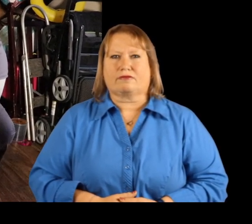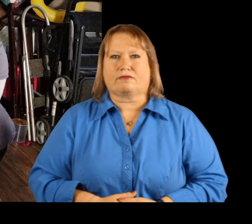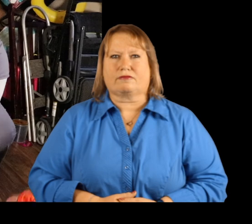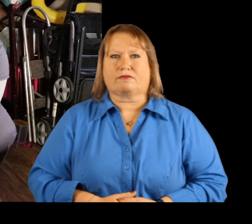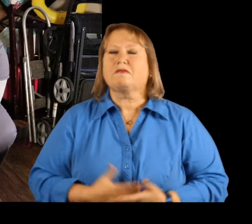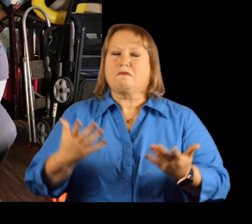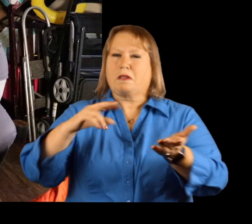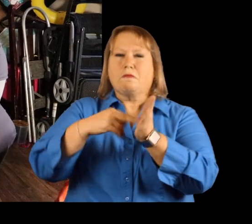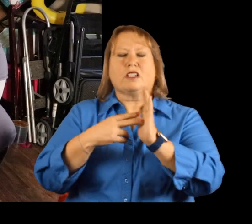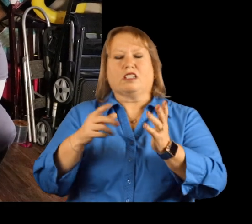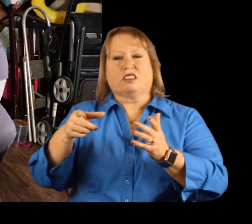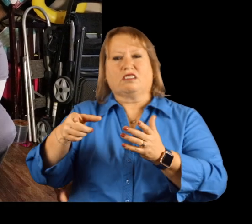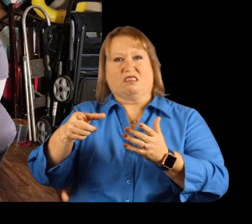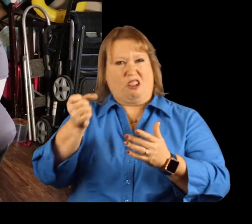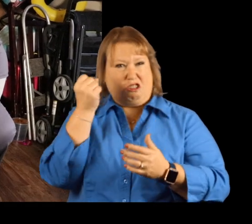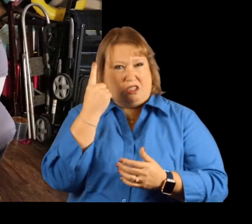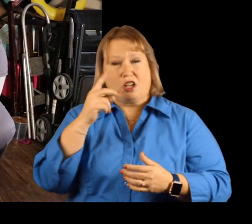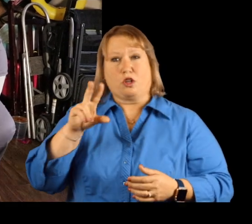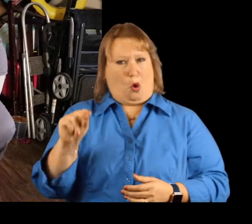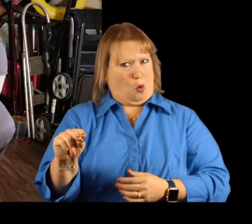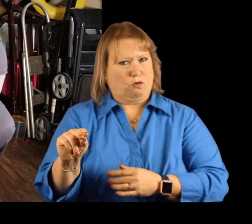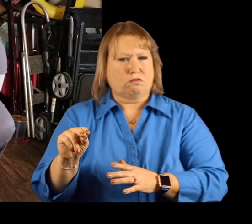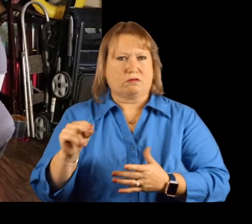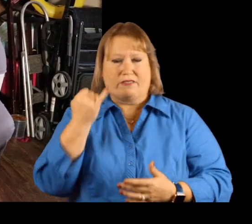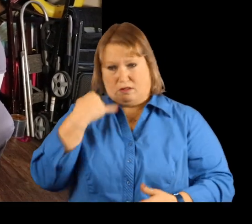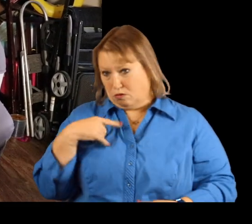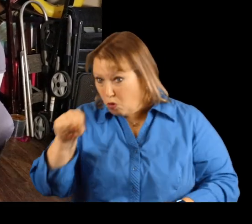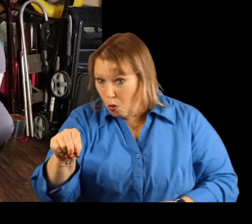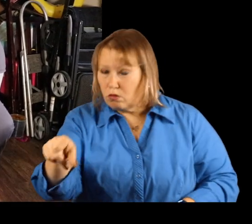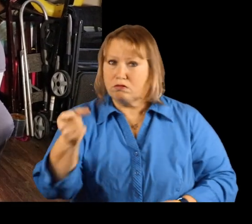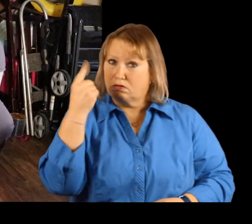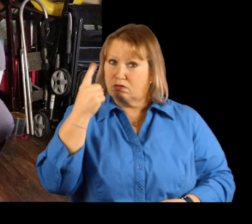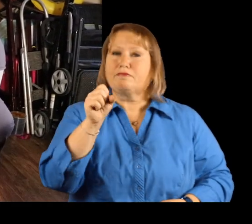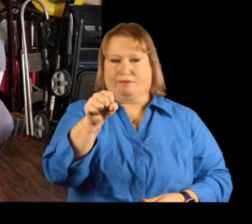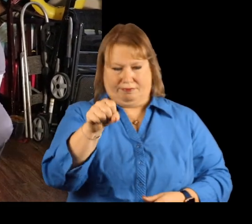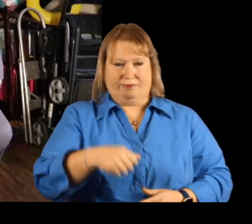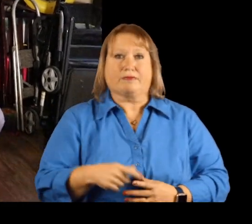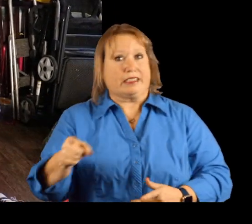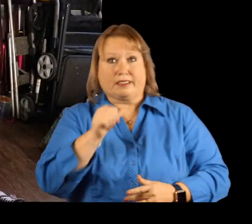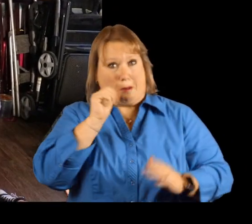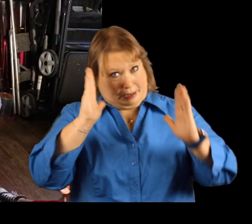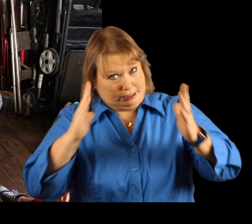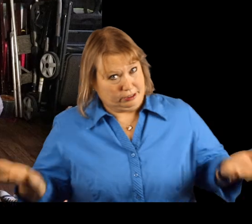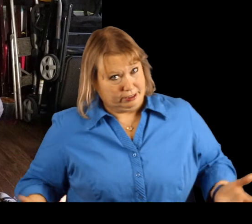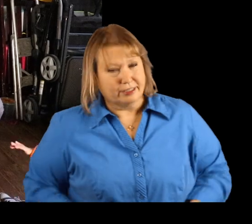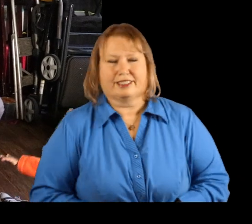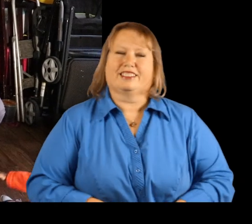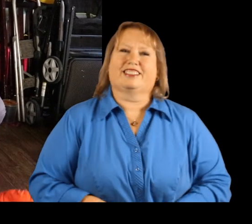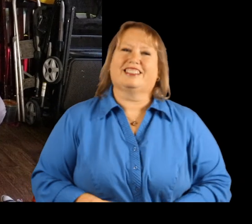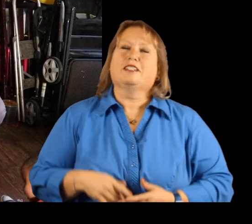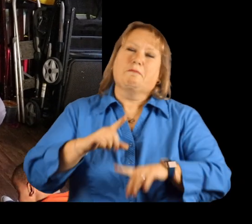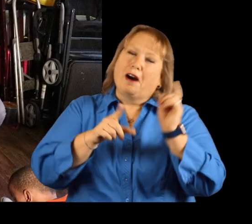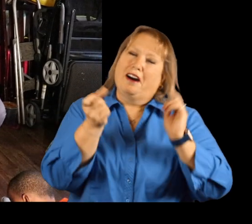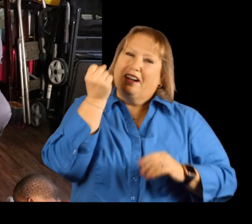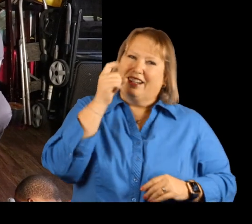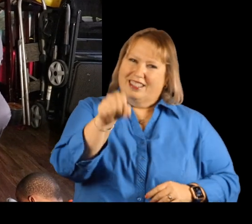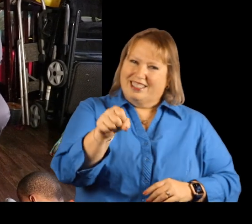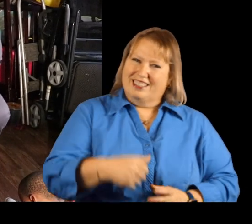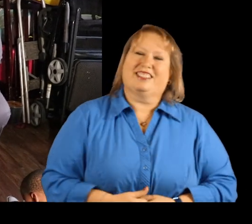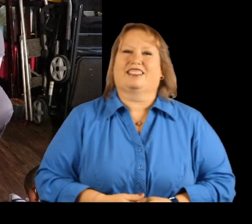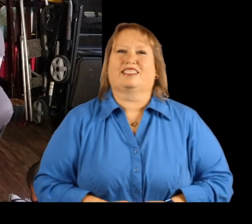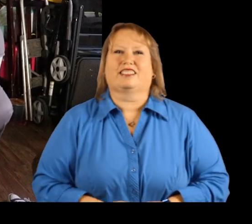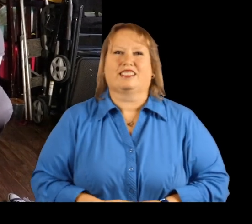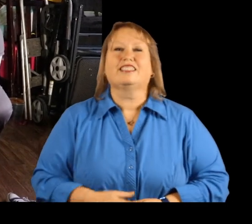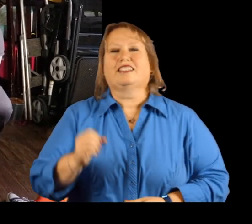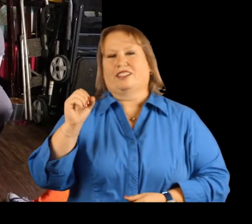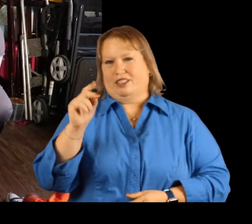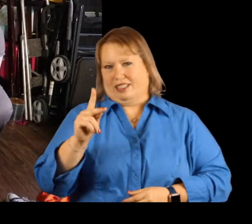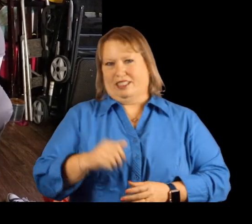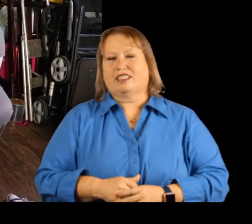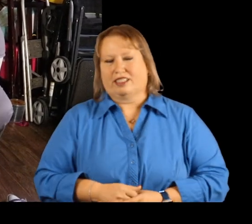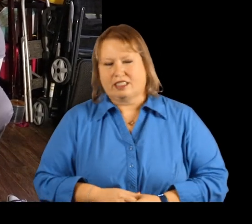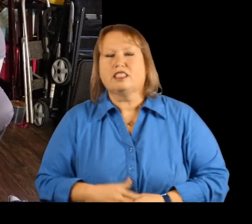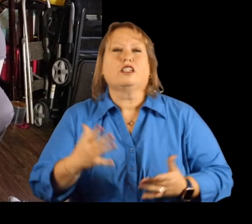How about the concept of no-no? Yes. He understands that concept. Does he listen? No, but he understands.